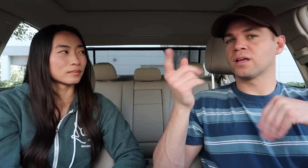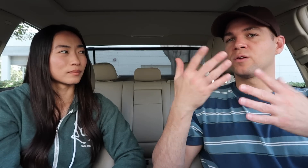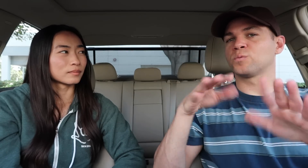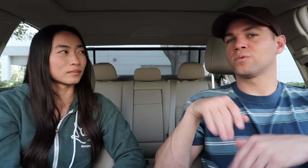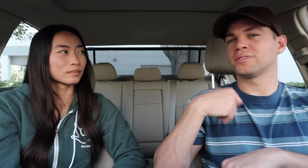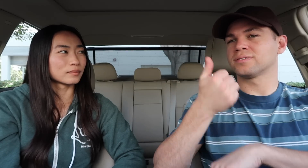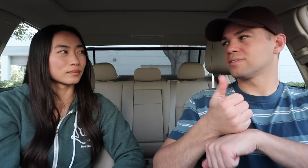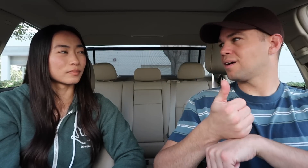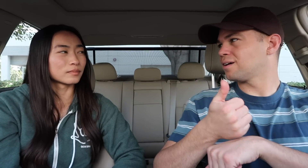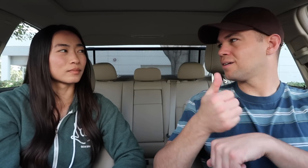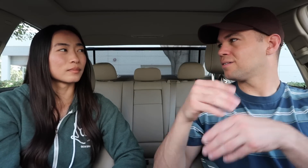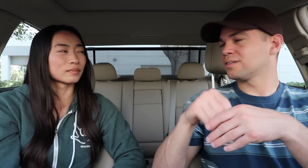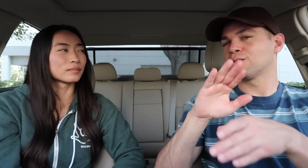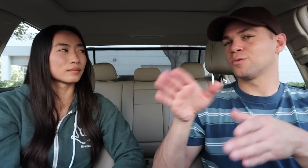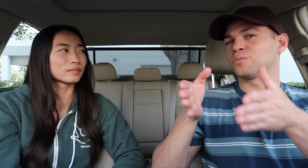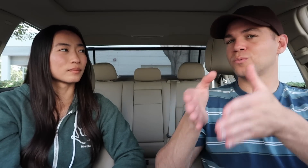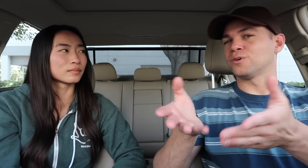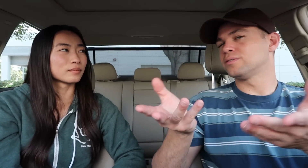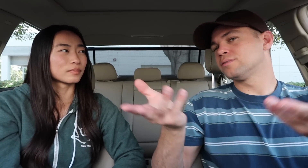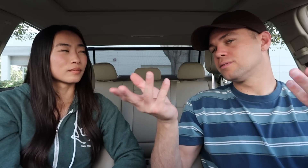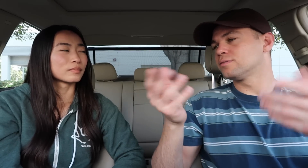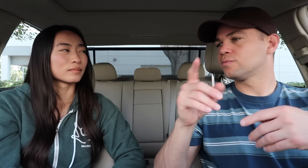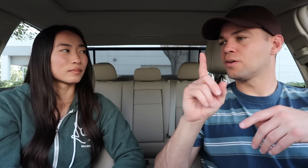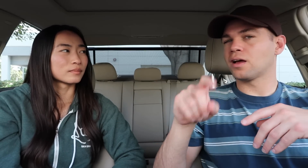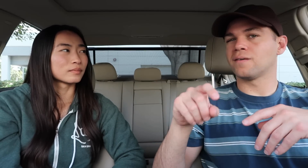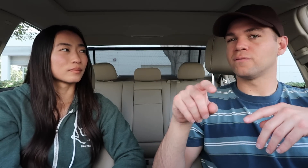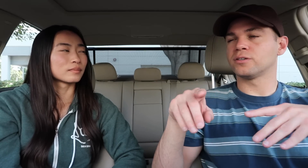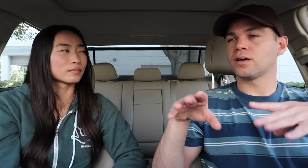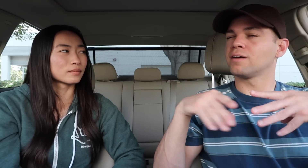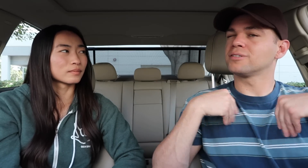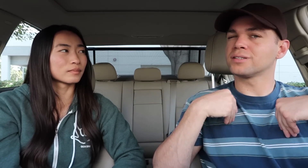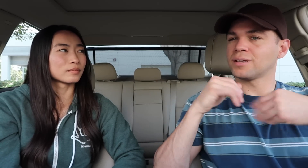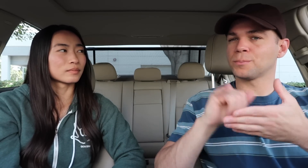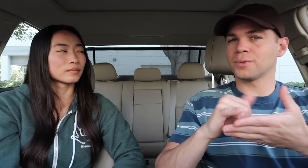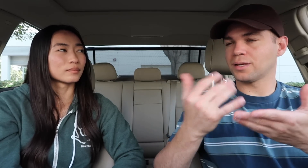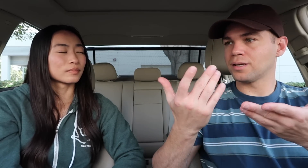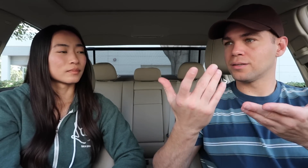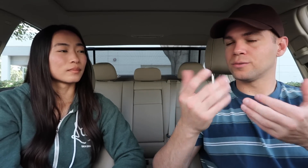if they're already set in their own ways kinda have to accept that